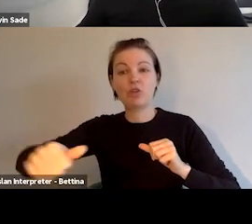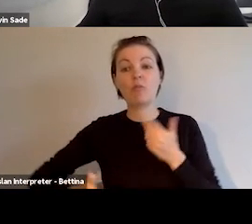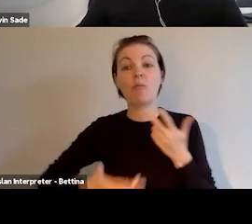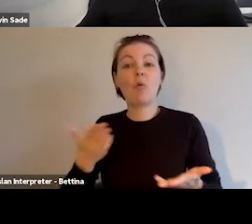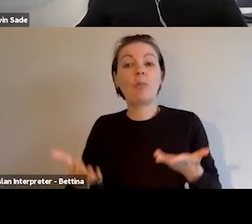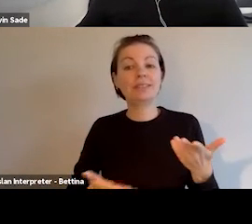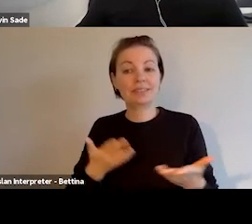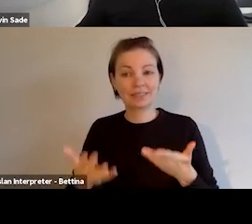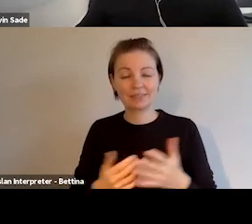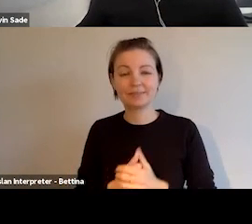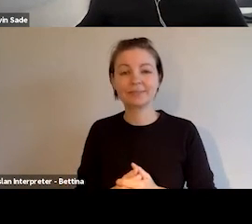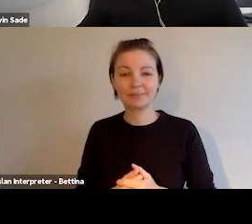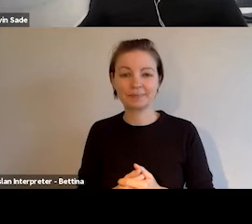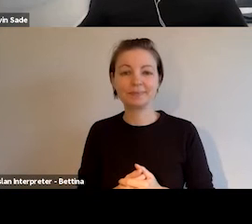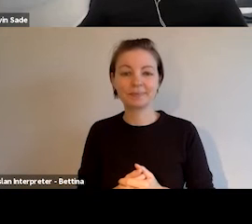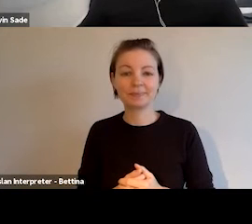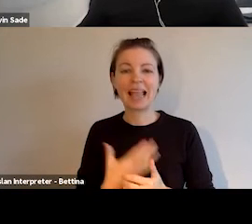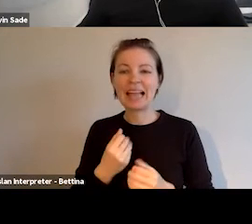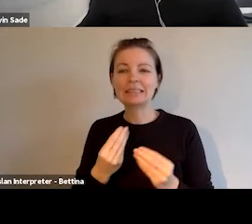As we went through we realize there were particular areas of disciplinary